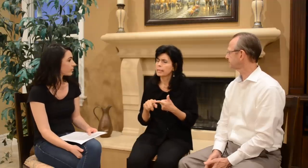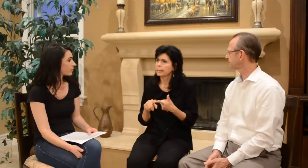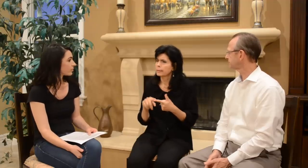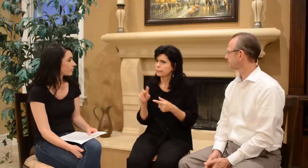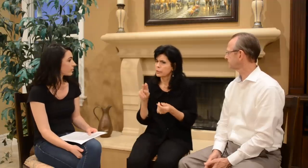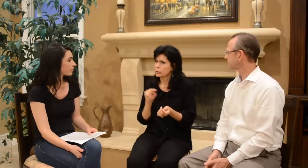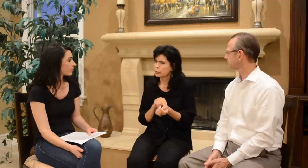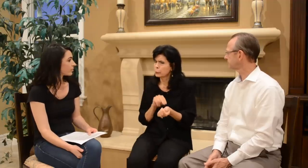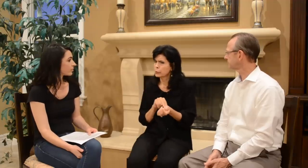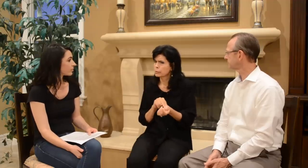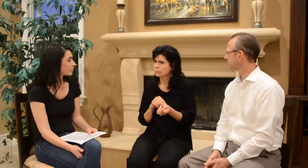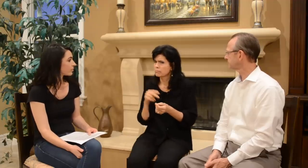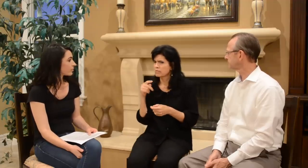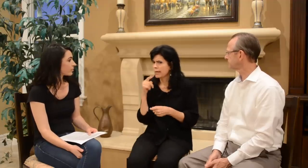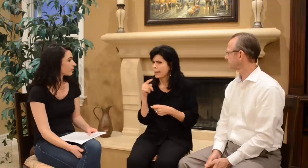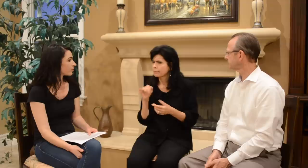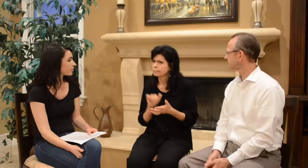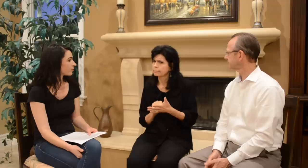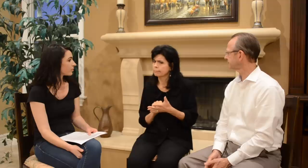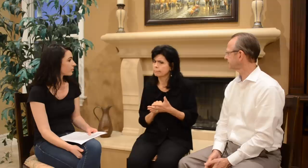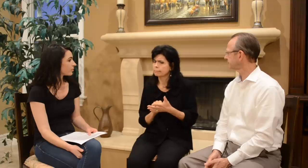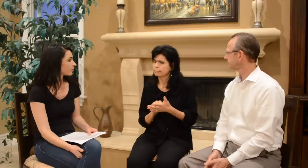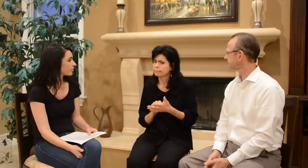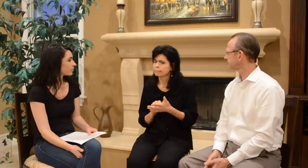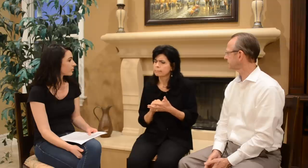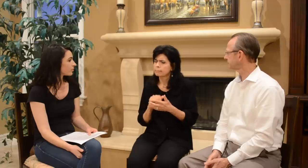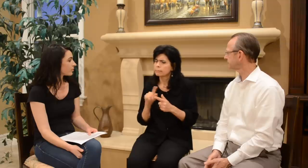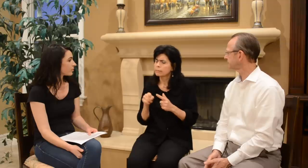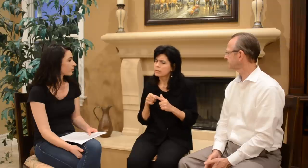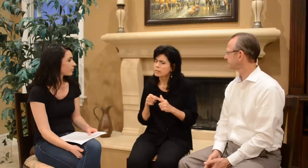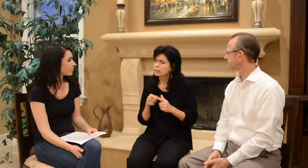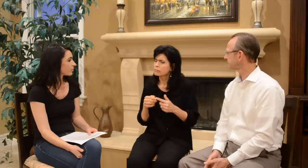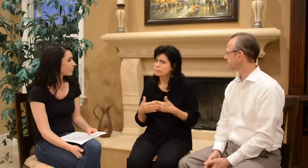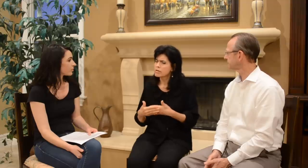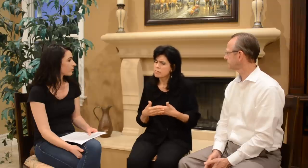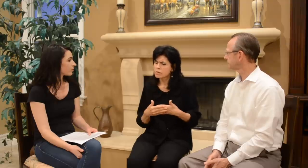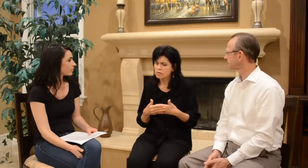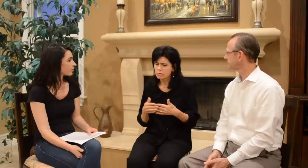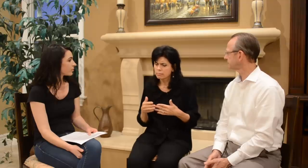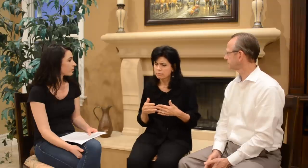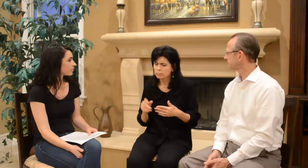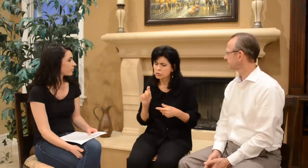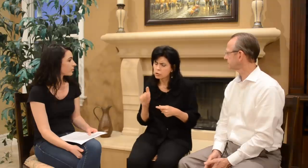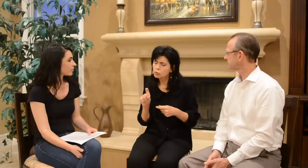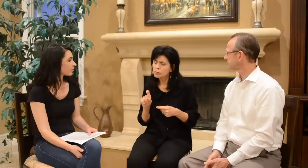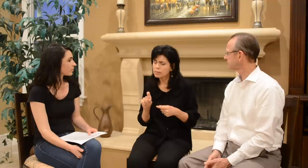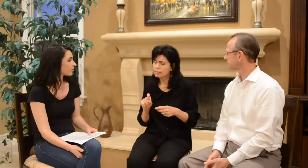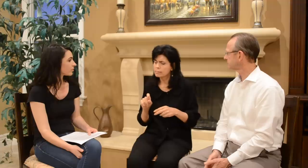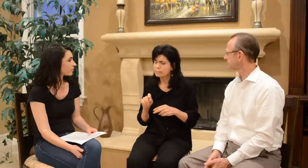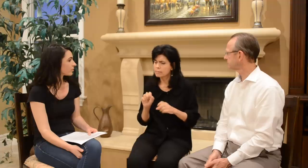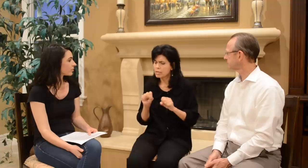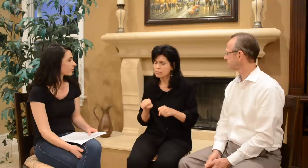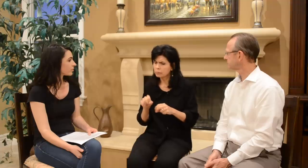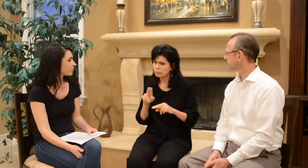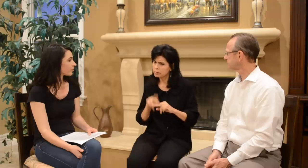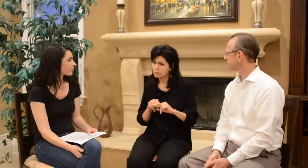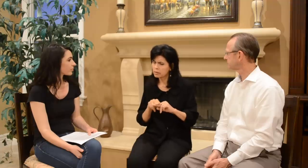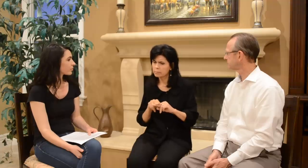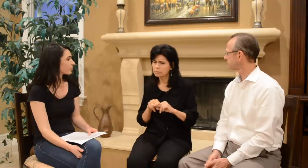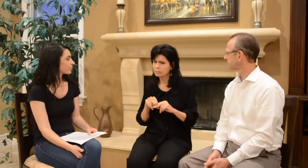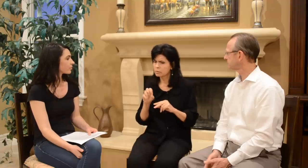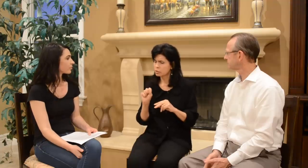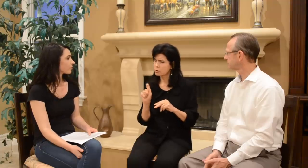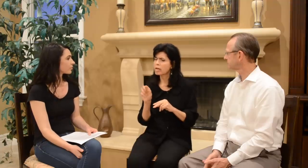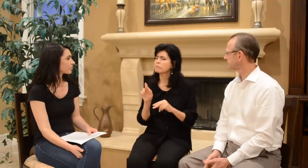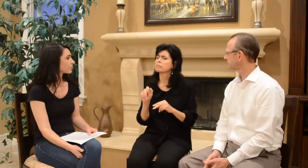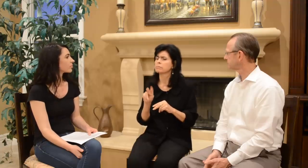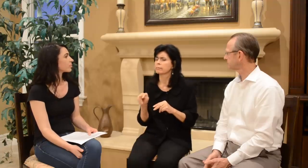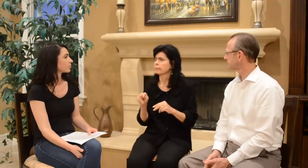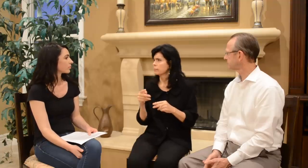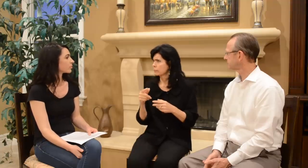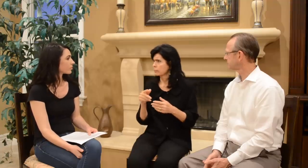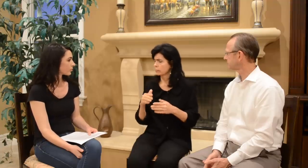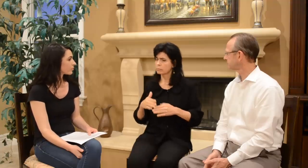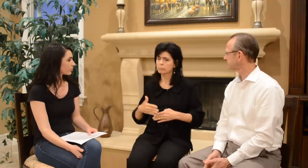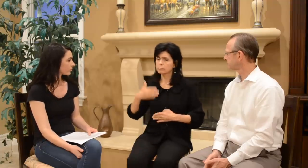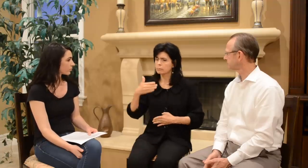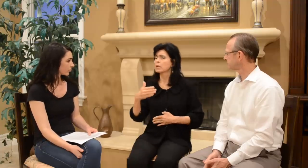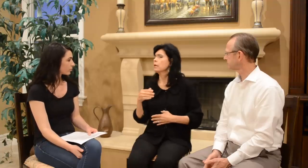and then the nurse said, this baby should be able to sit up straight